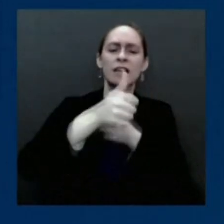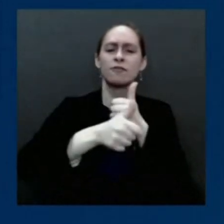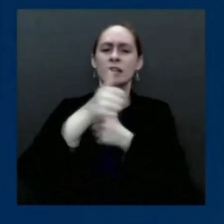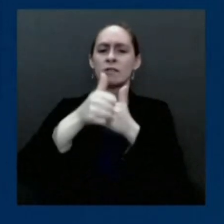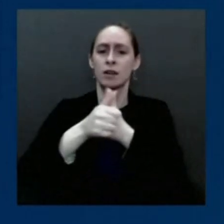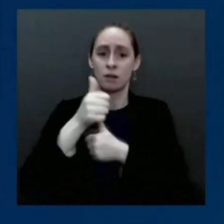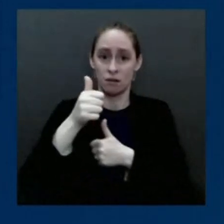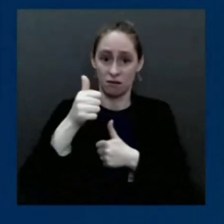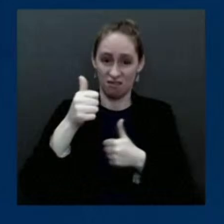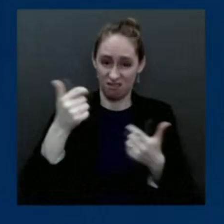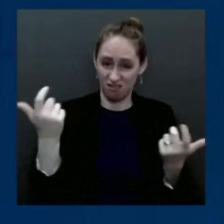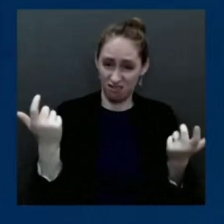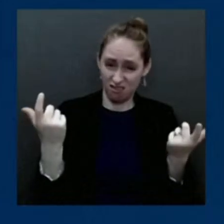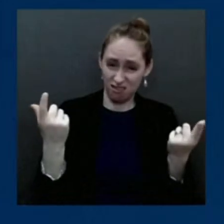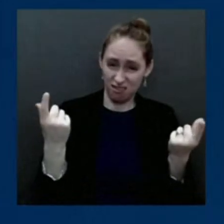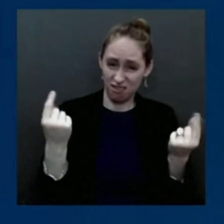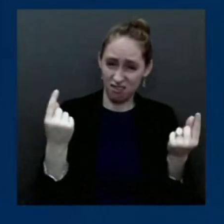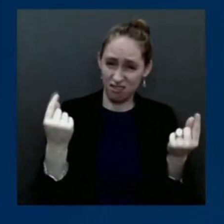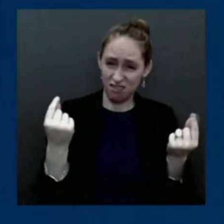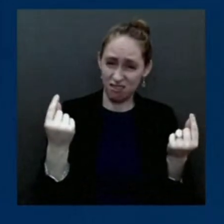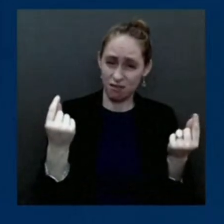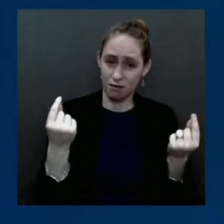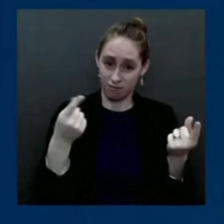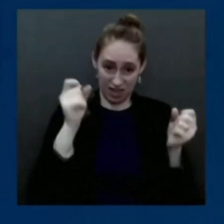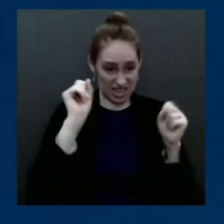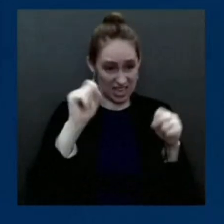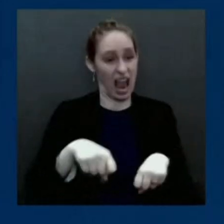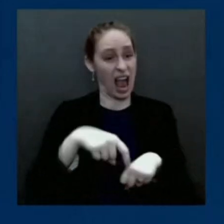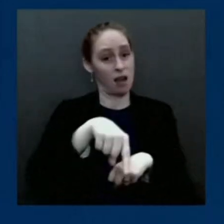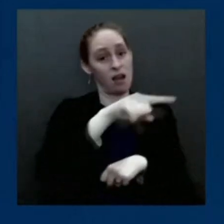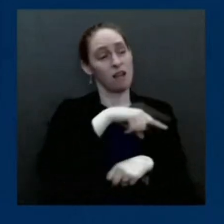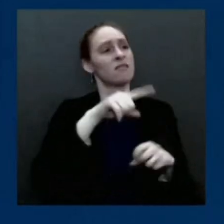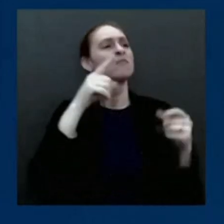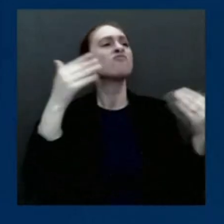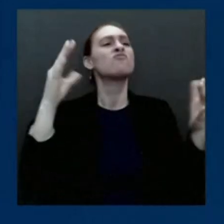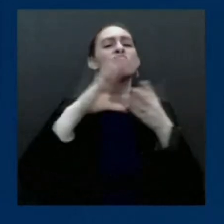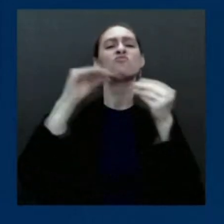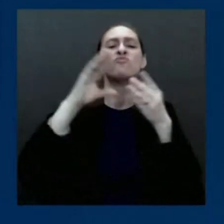OF JUSTICE THAT PEOPLE SHOULD KILL AND AMBUSH FEDERAL HEALTH